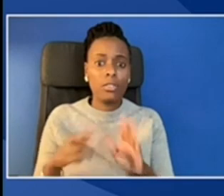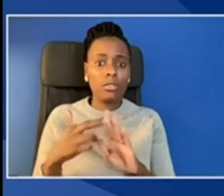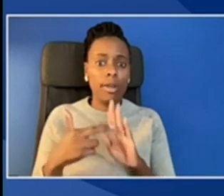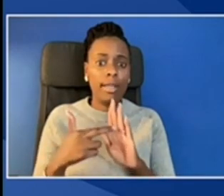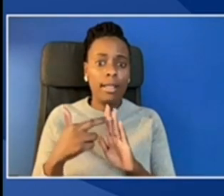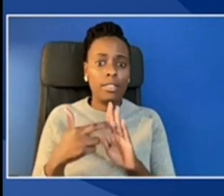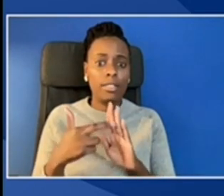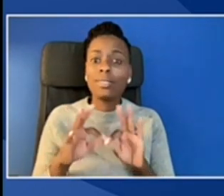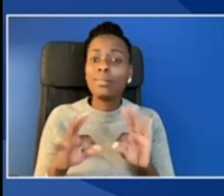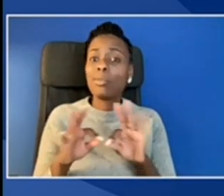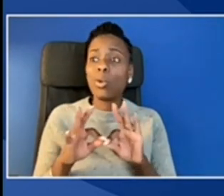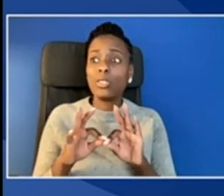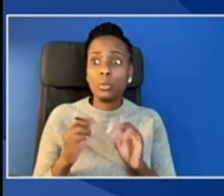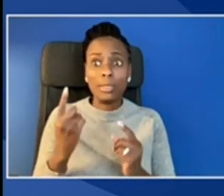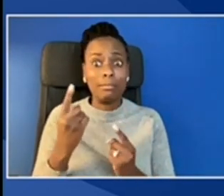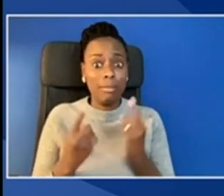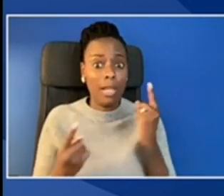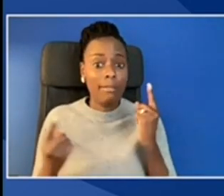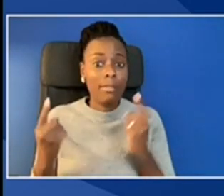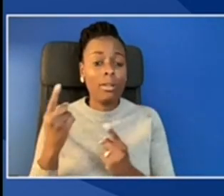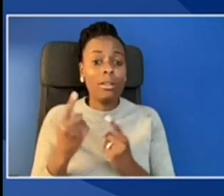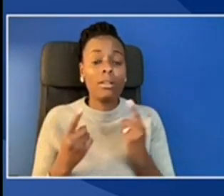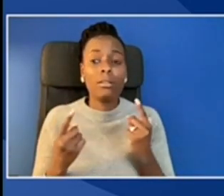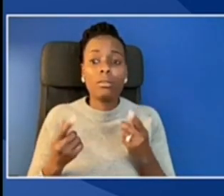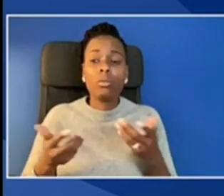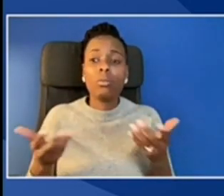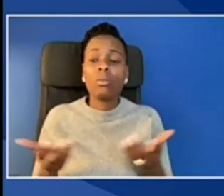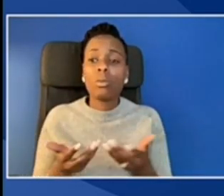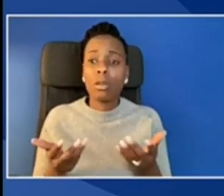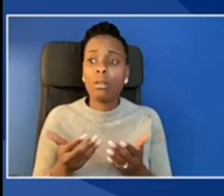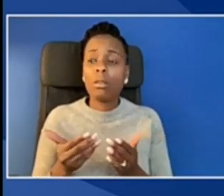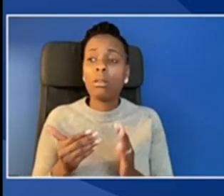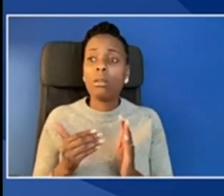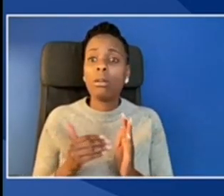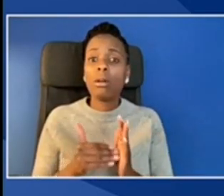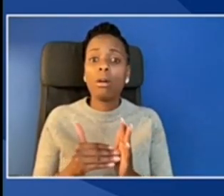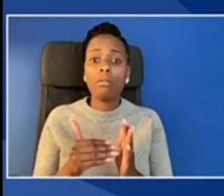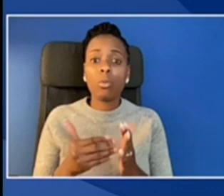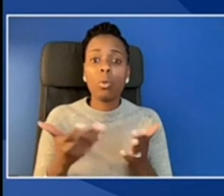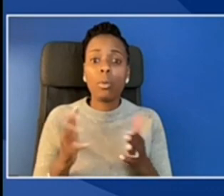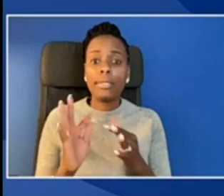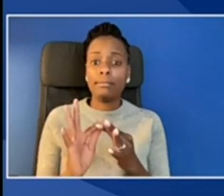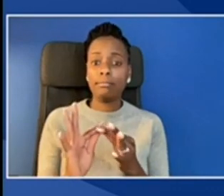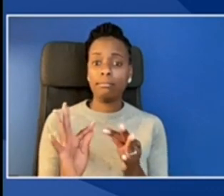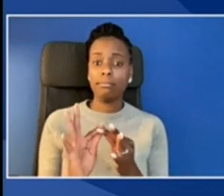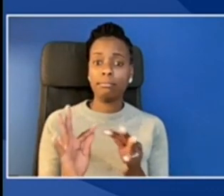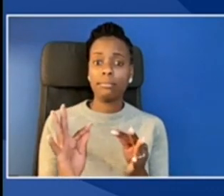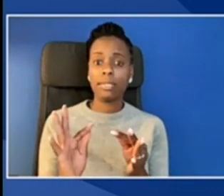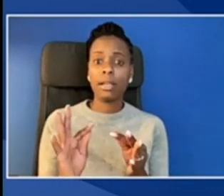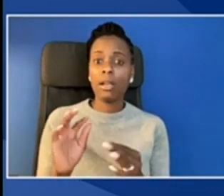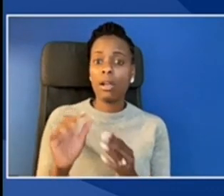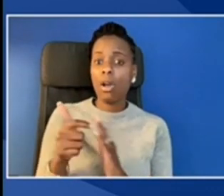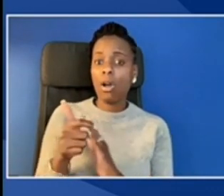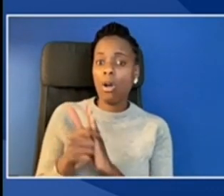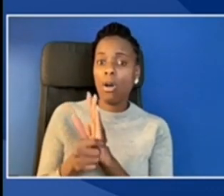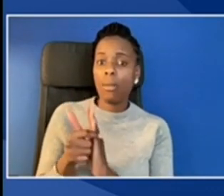mindful of the fact that oftentimes what we refer to as automated processes in